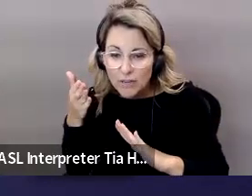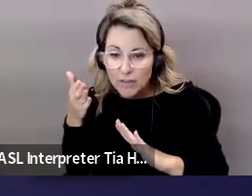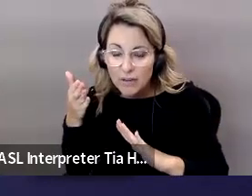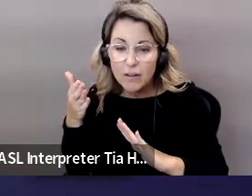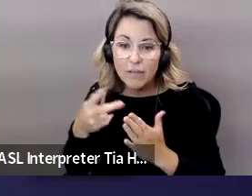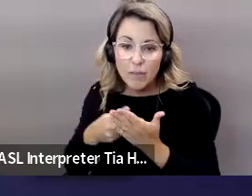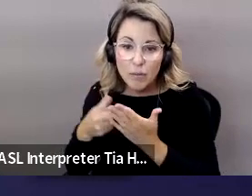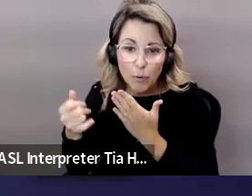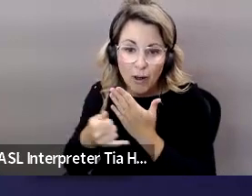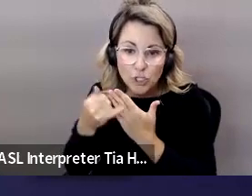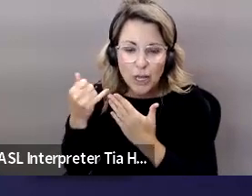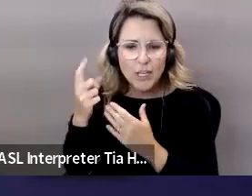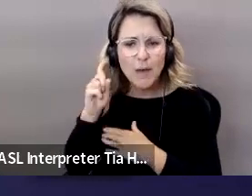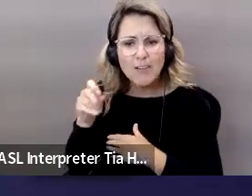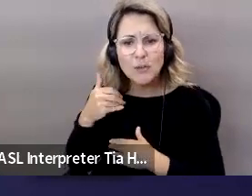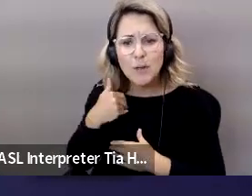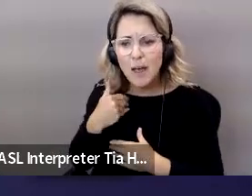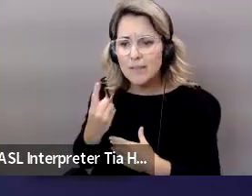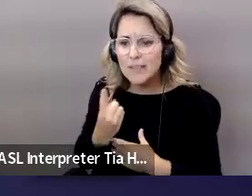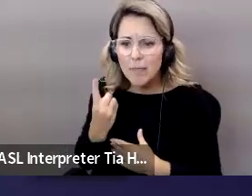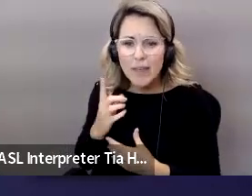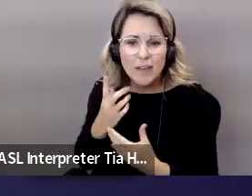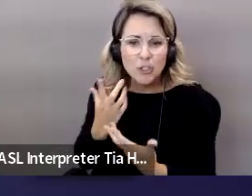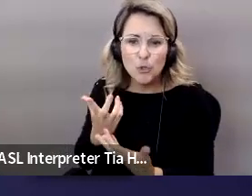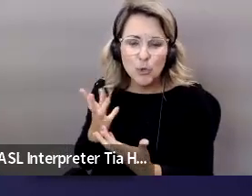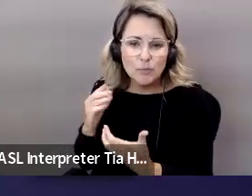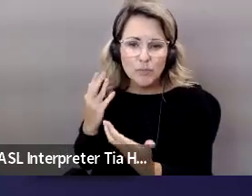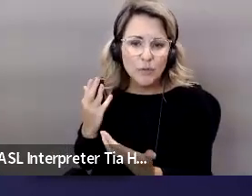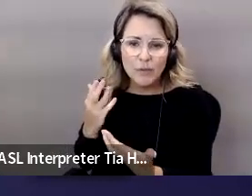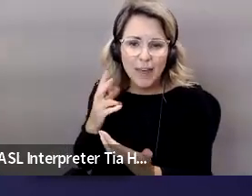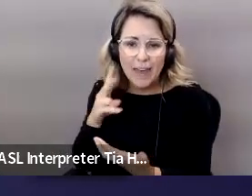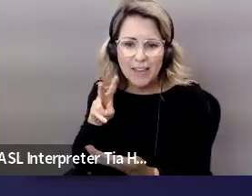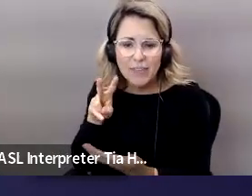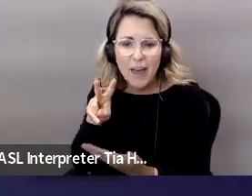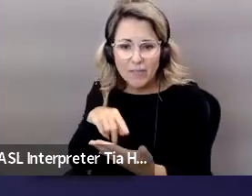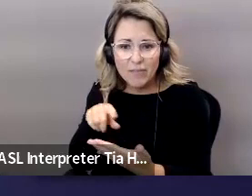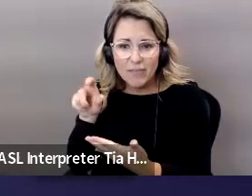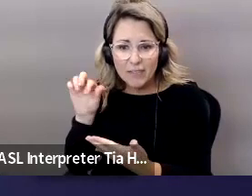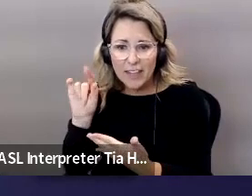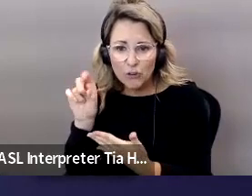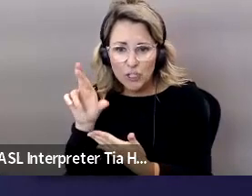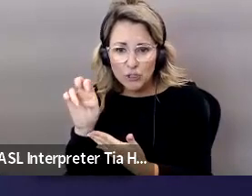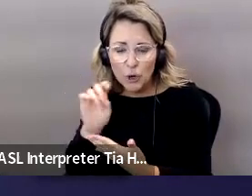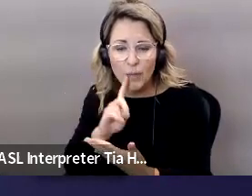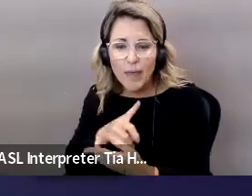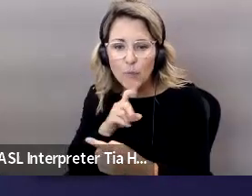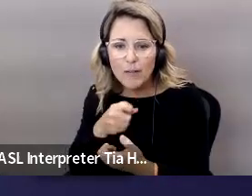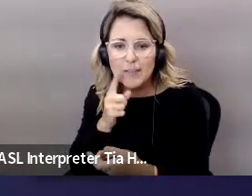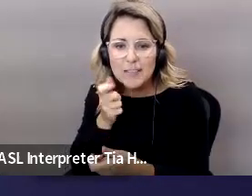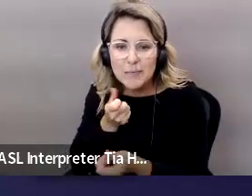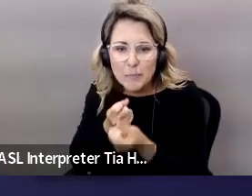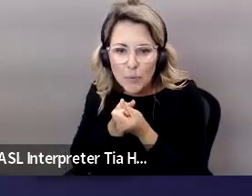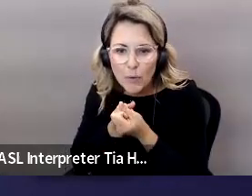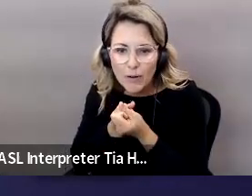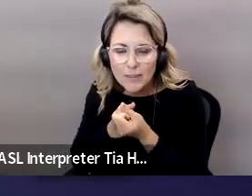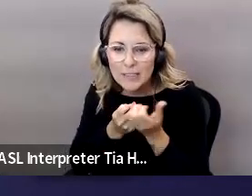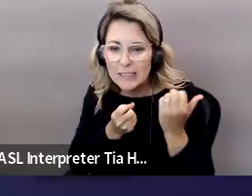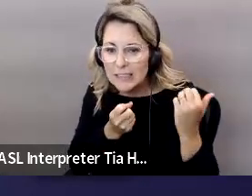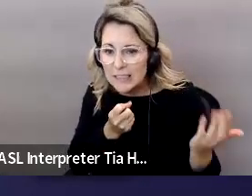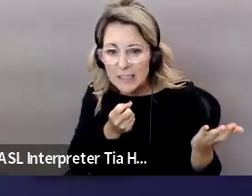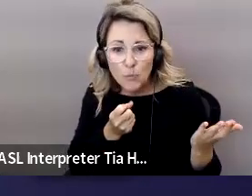you got to have a basis in current literature that supports whatever these activities you're going to